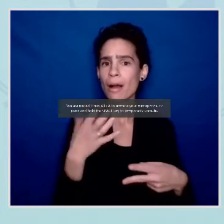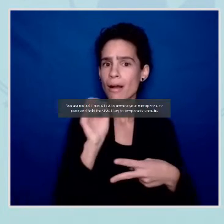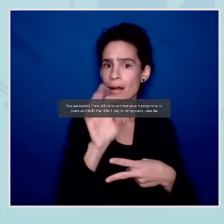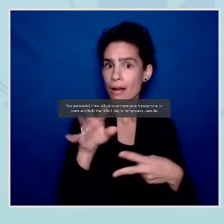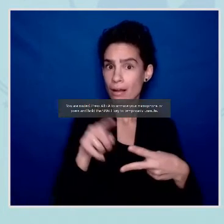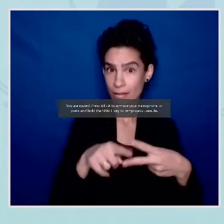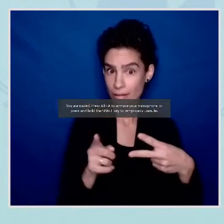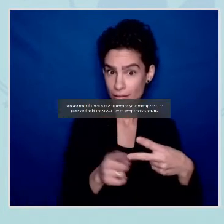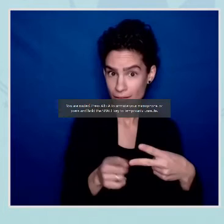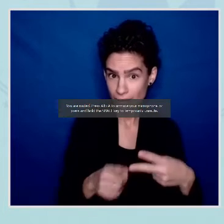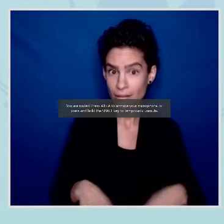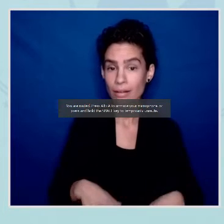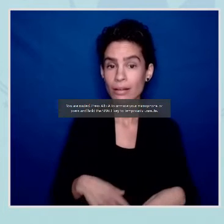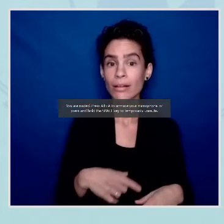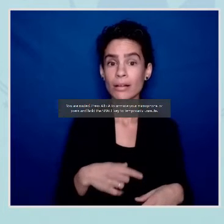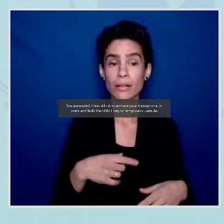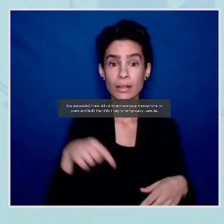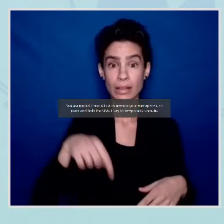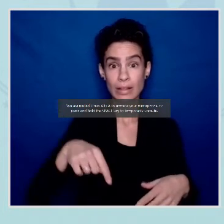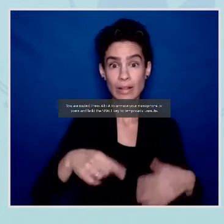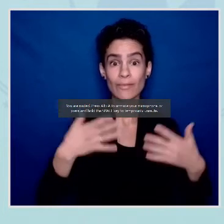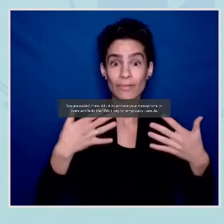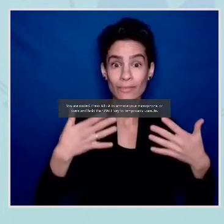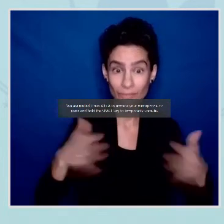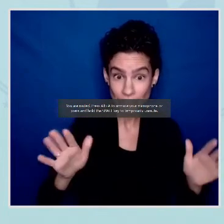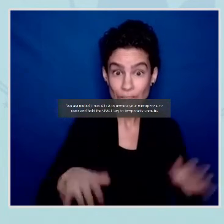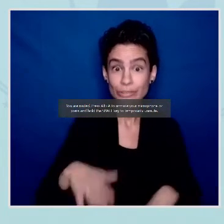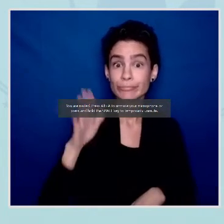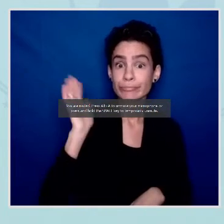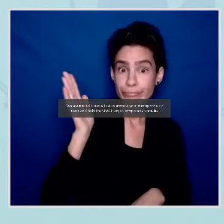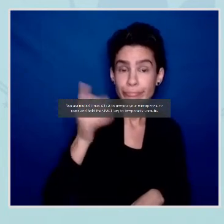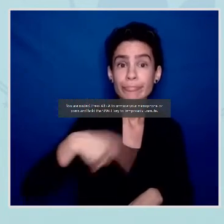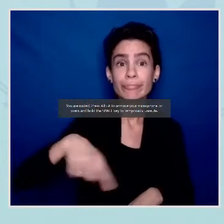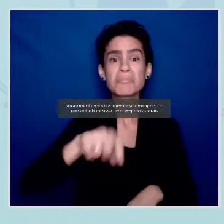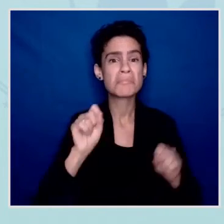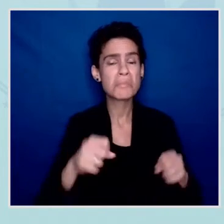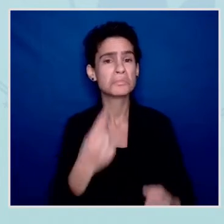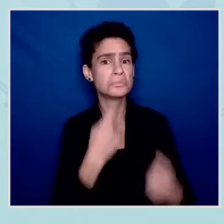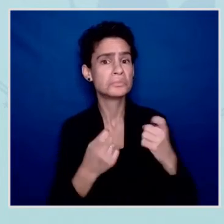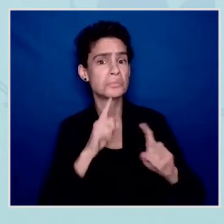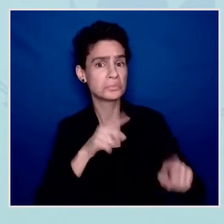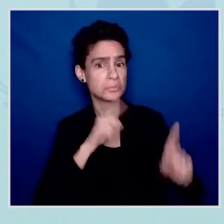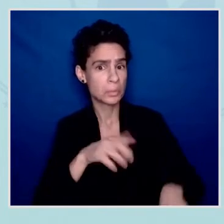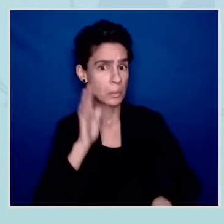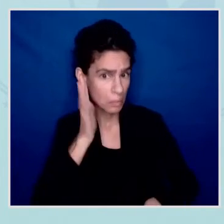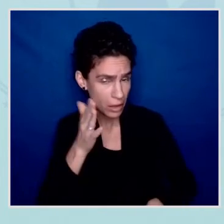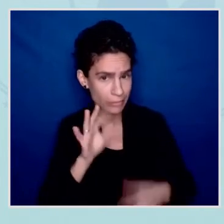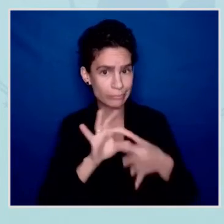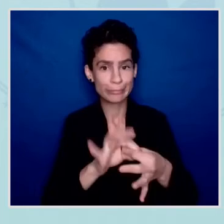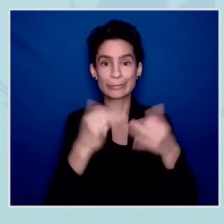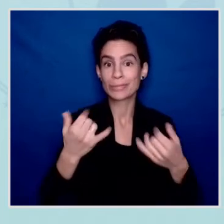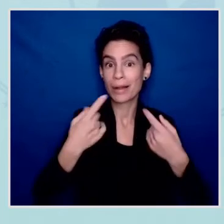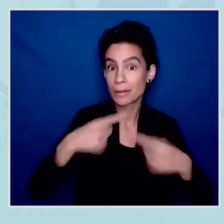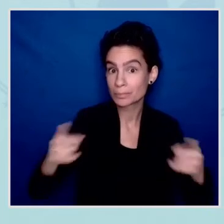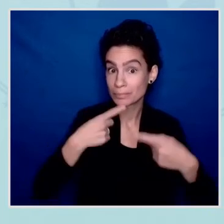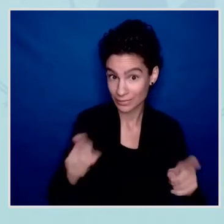GOOD AFTERNOON. BEFORE I BEGIN, LET ME SAY JUST